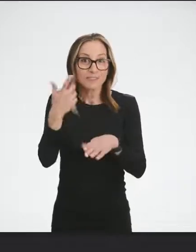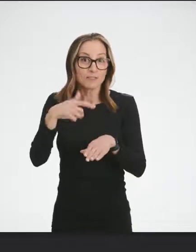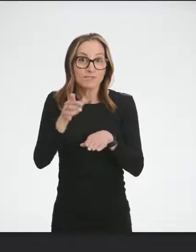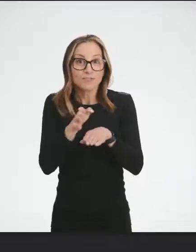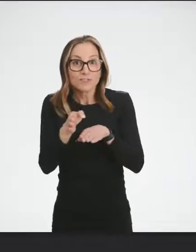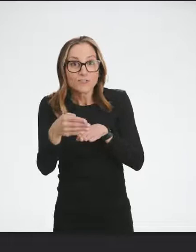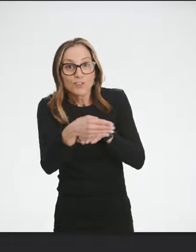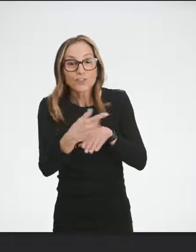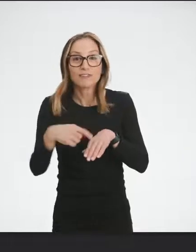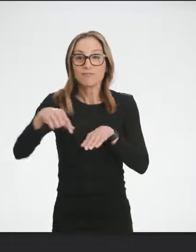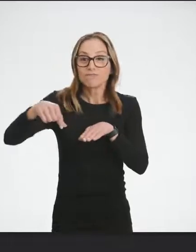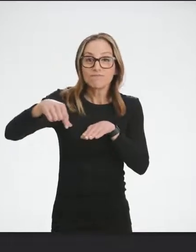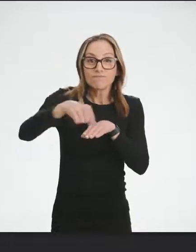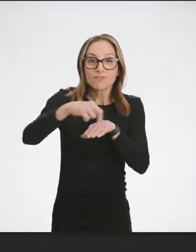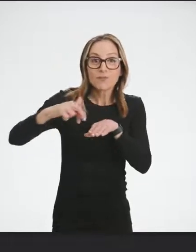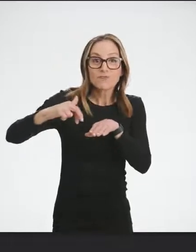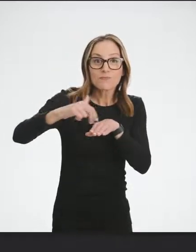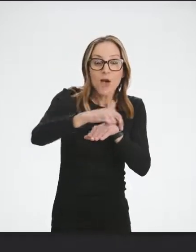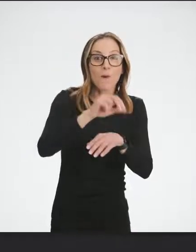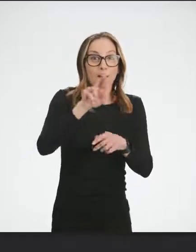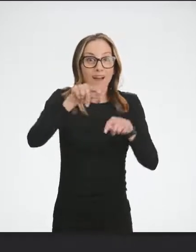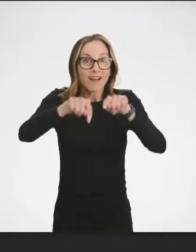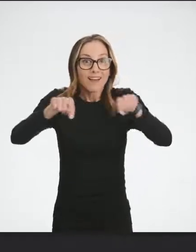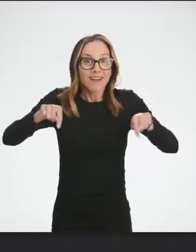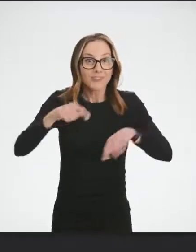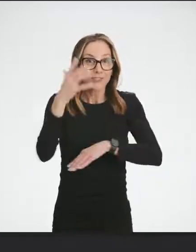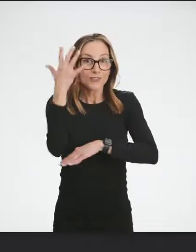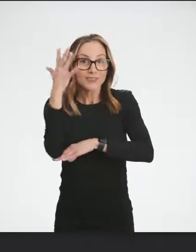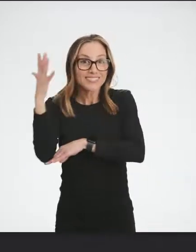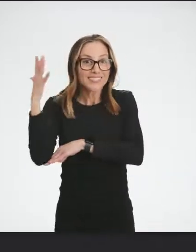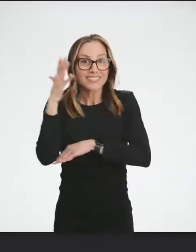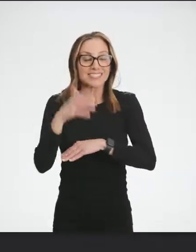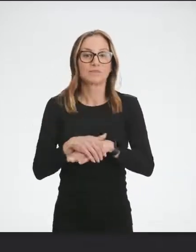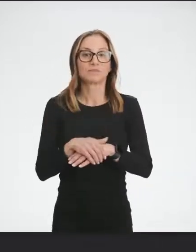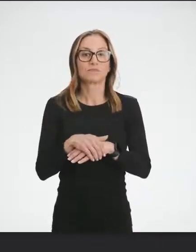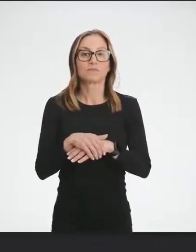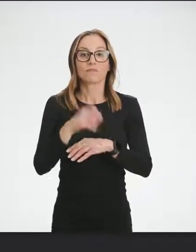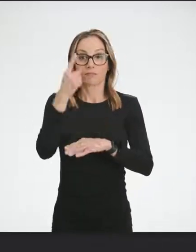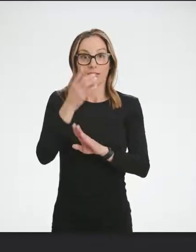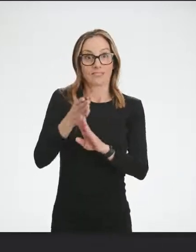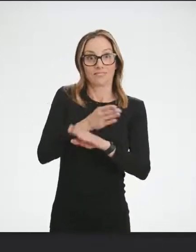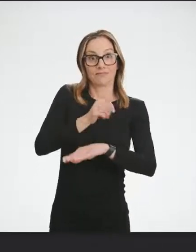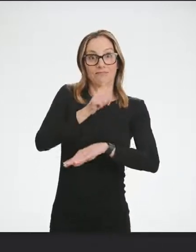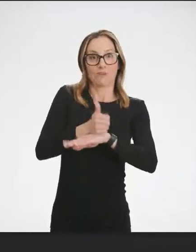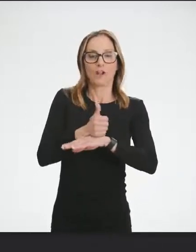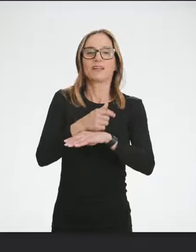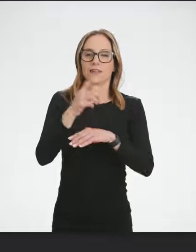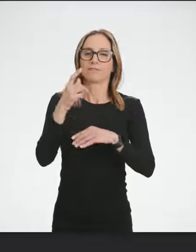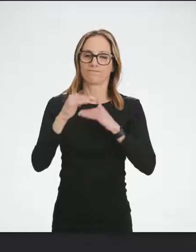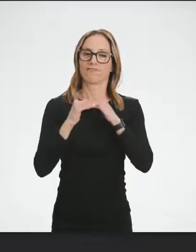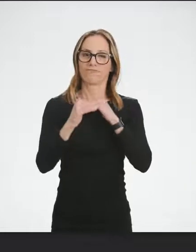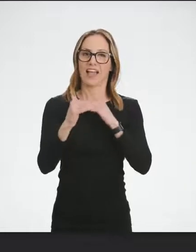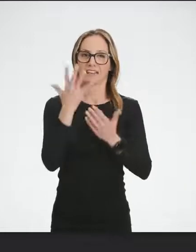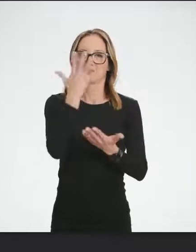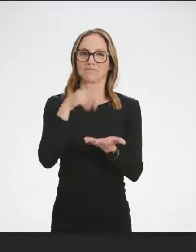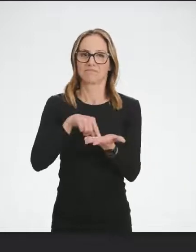useful details like turn lanes, crosswalks, and even trees. By default, elevation will be flattened.